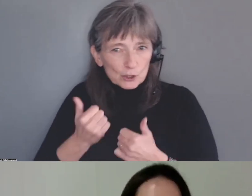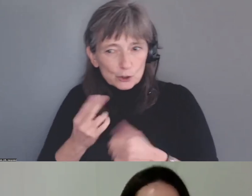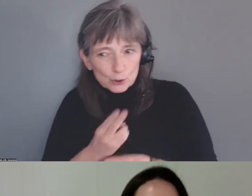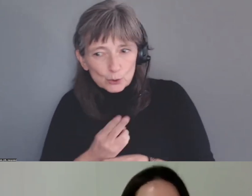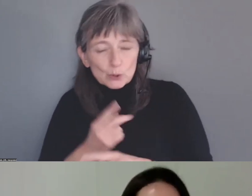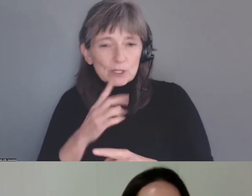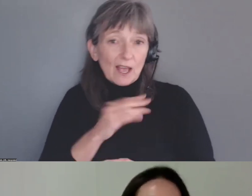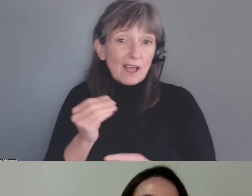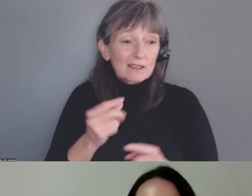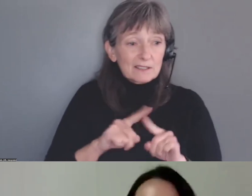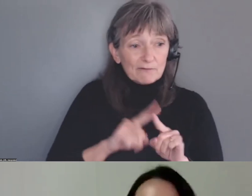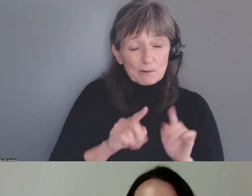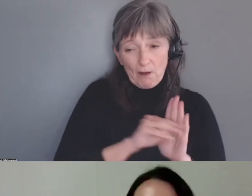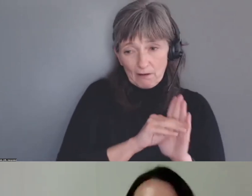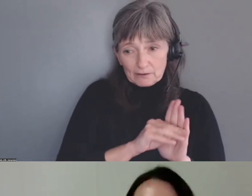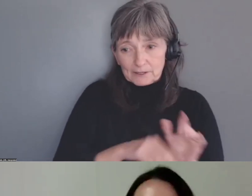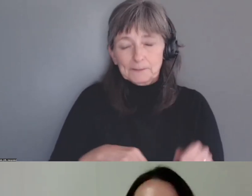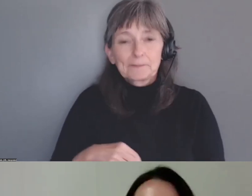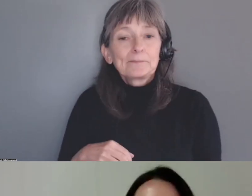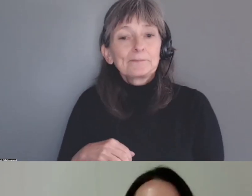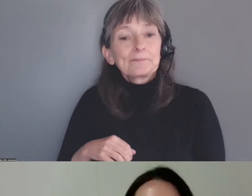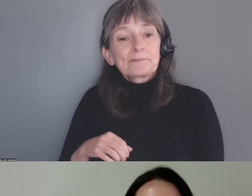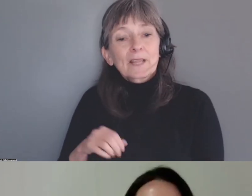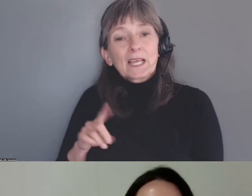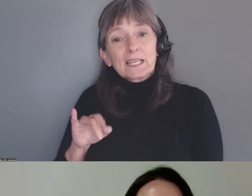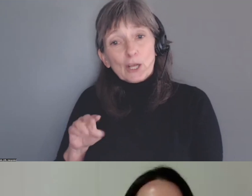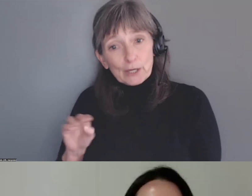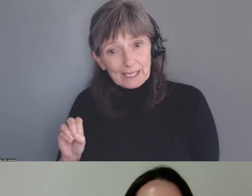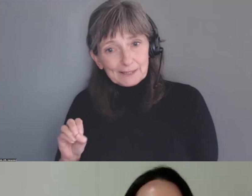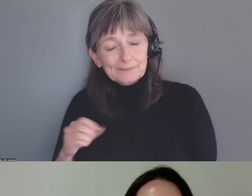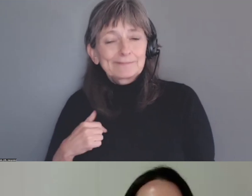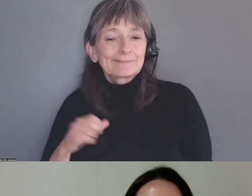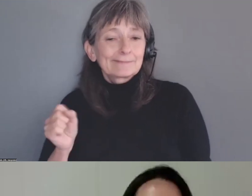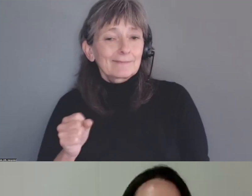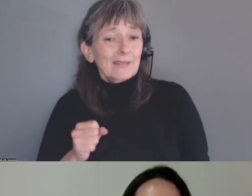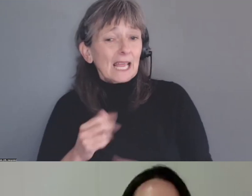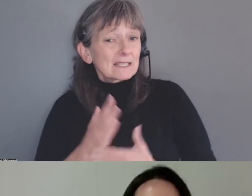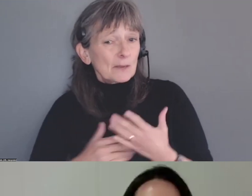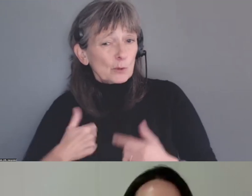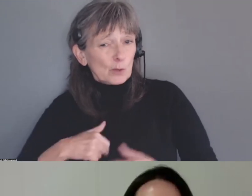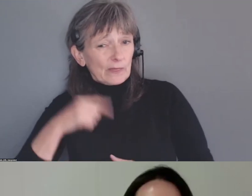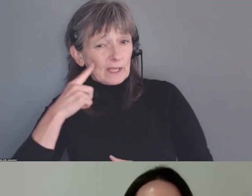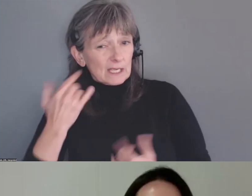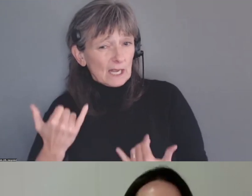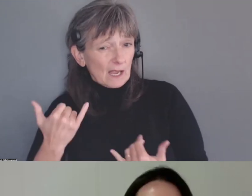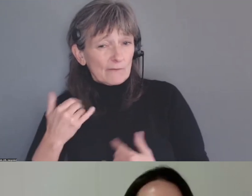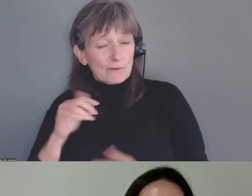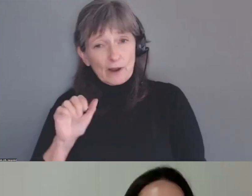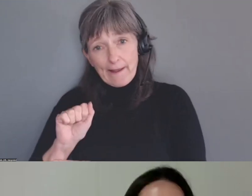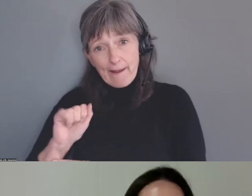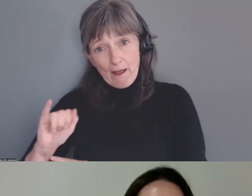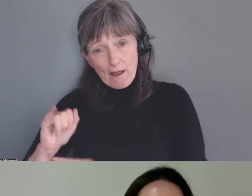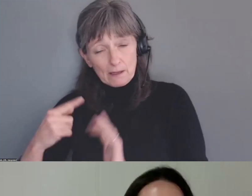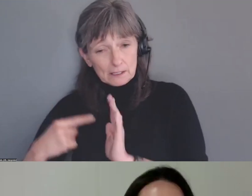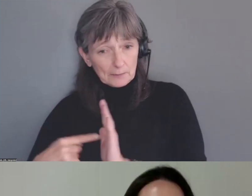some things that are, kind of, next on our mind are using AI for speeding up